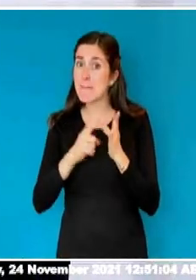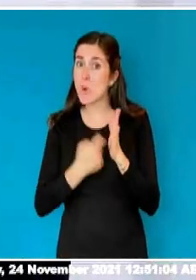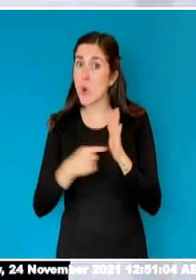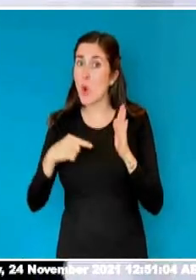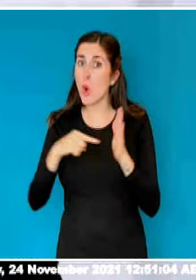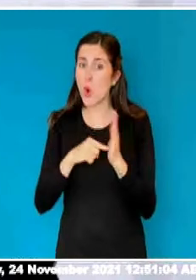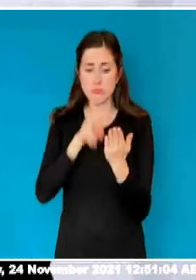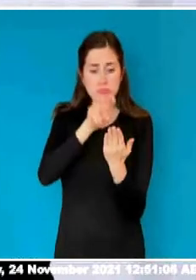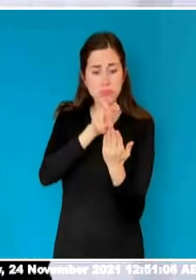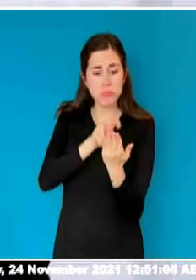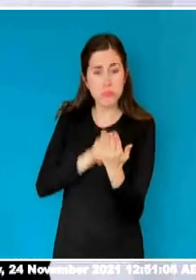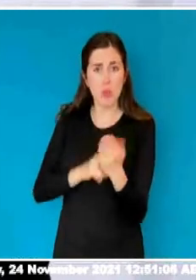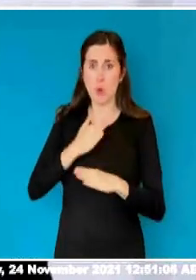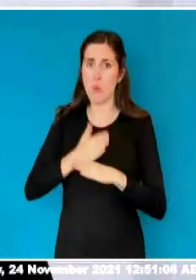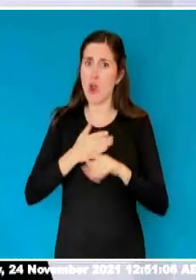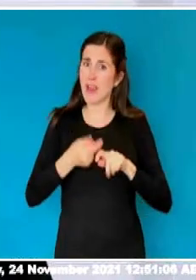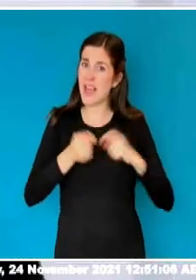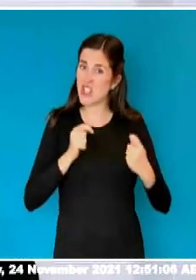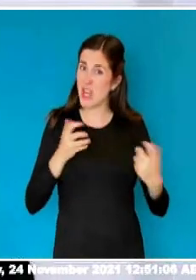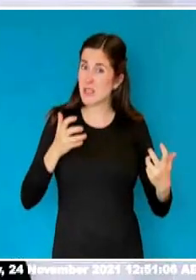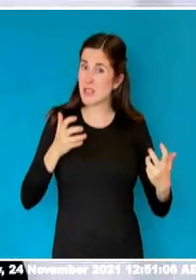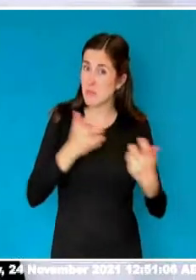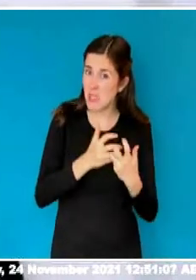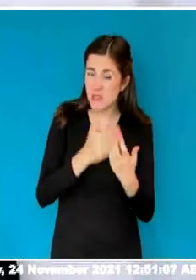are at achieving that goal of continuity of adjustments?